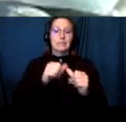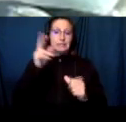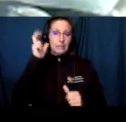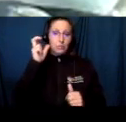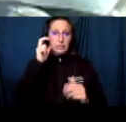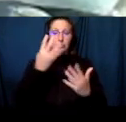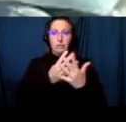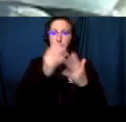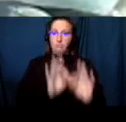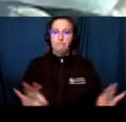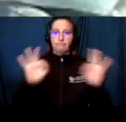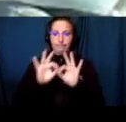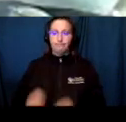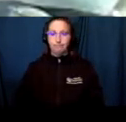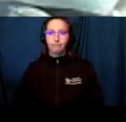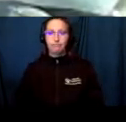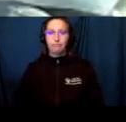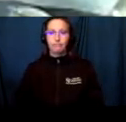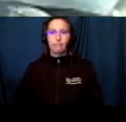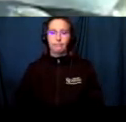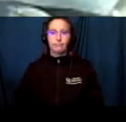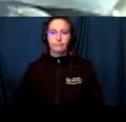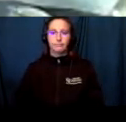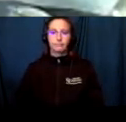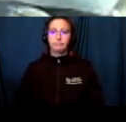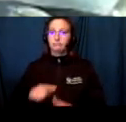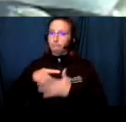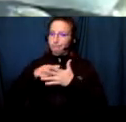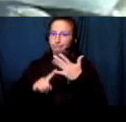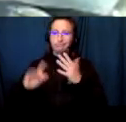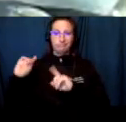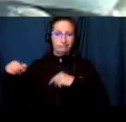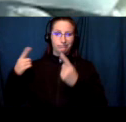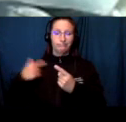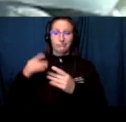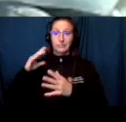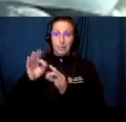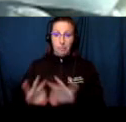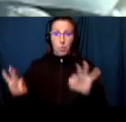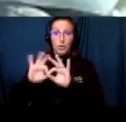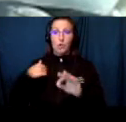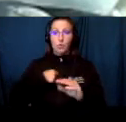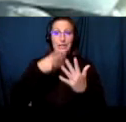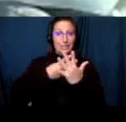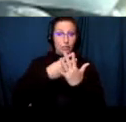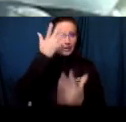Okay so all of that is important. We screen so that we can get the kids who really need it